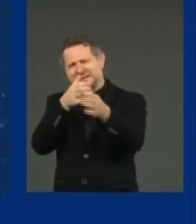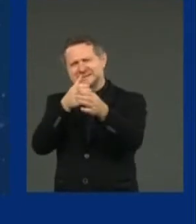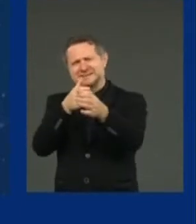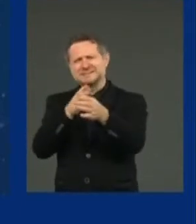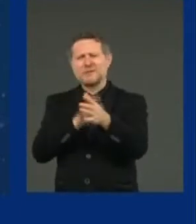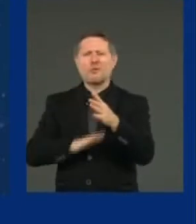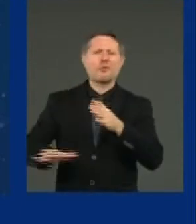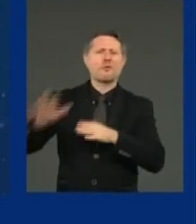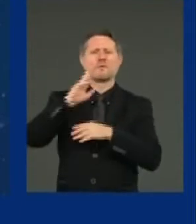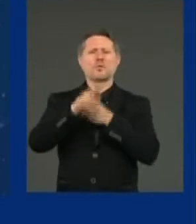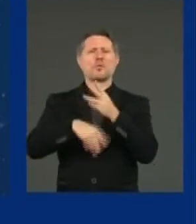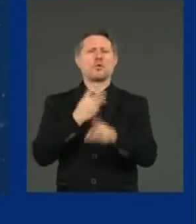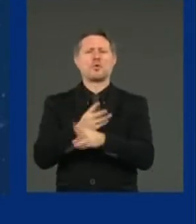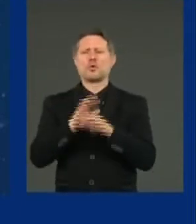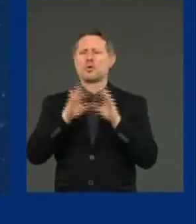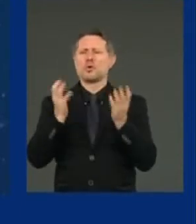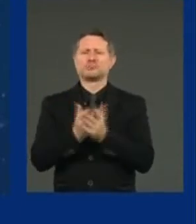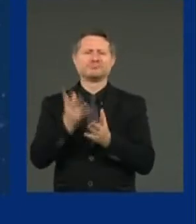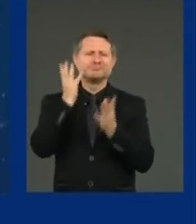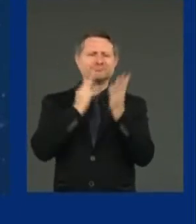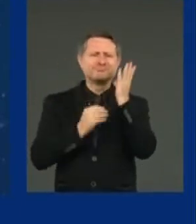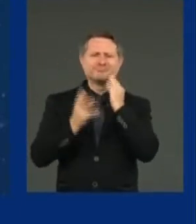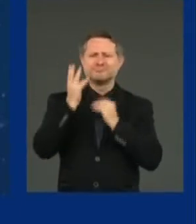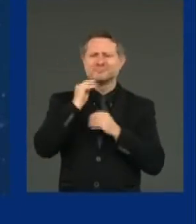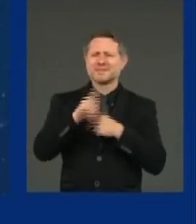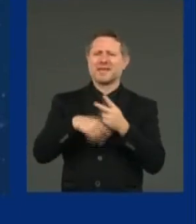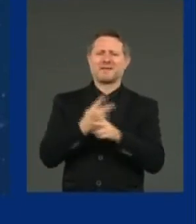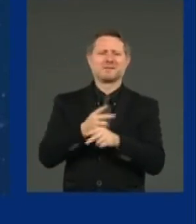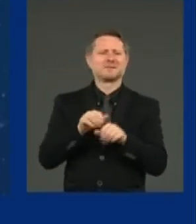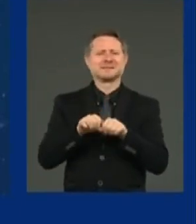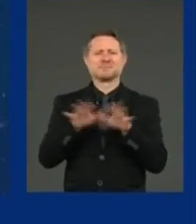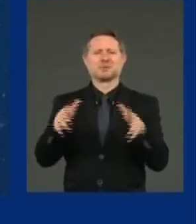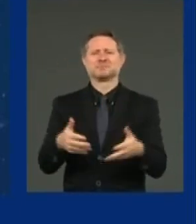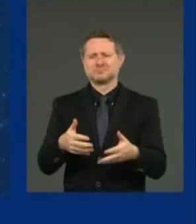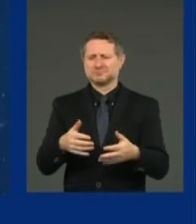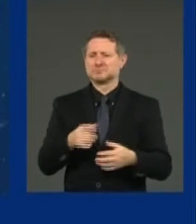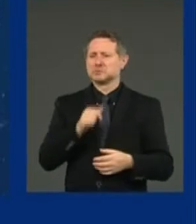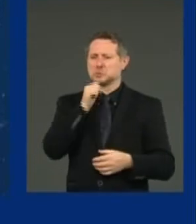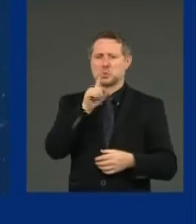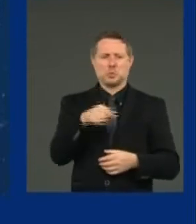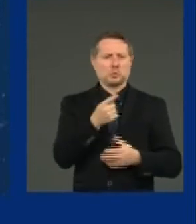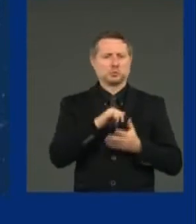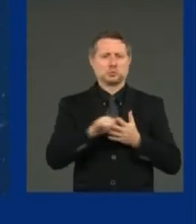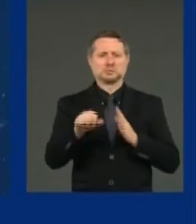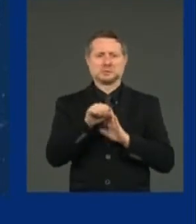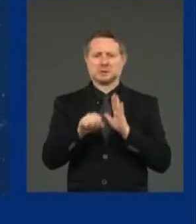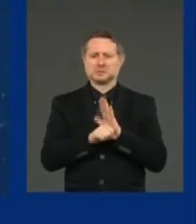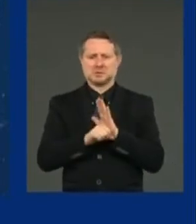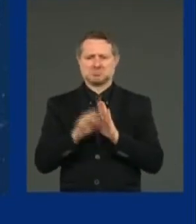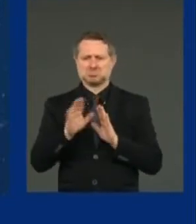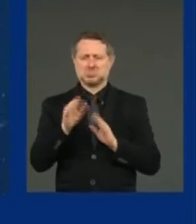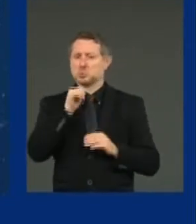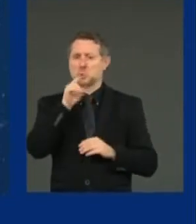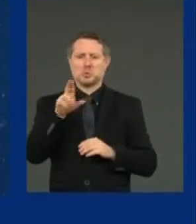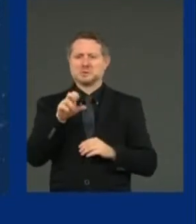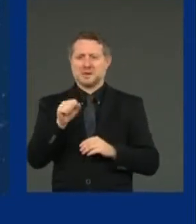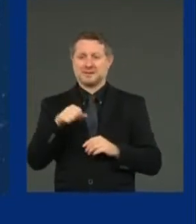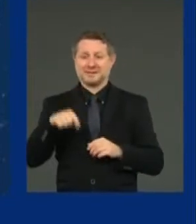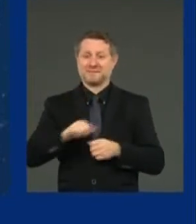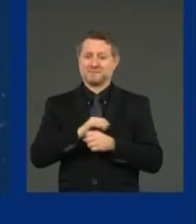ADVISORS TO THE STATE ADVISORS WHO ARE INTERNATIONAL EXPERTS, GLOBAL EXPERTS WHO HAVE DEALT WITH THESE KINDS OF DISEASES, RIGHT? THIS IS NOT JUST A STATE OF NEW